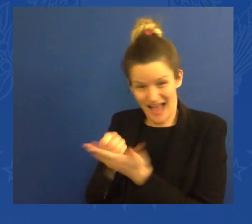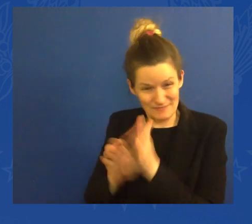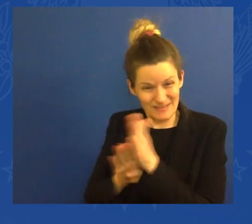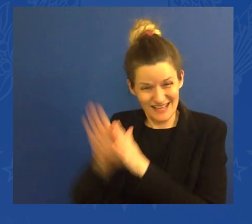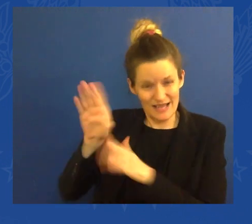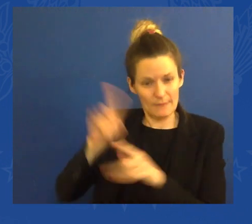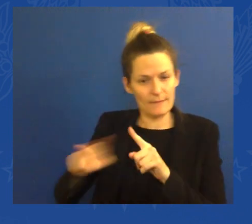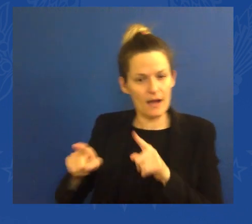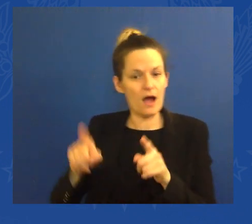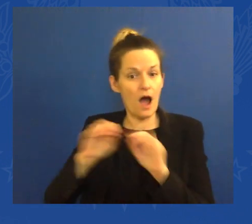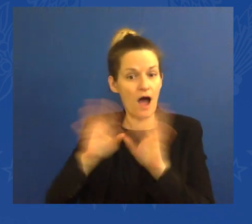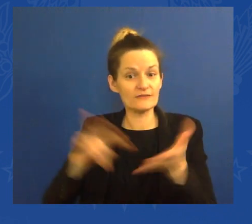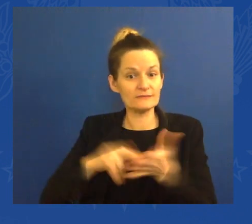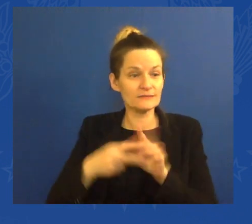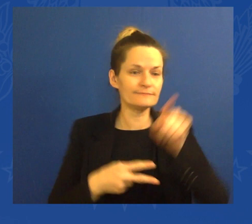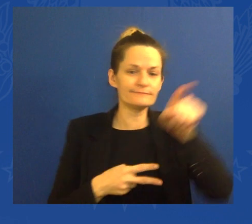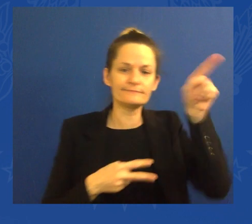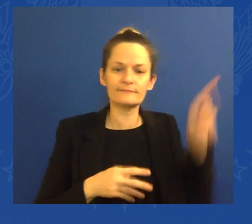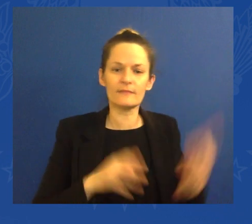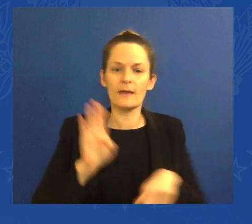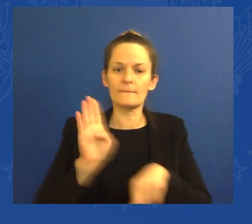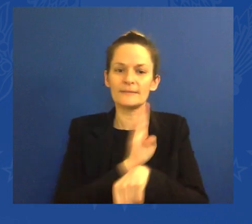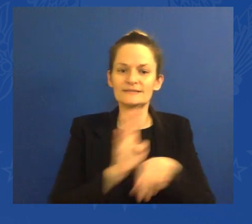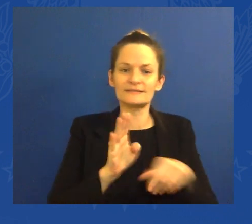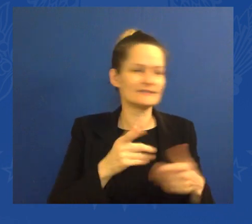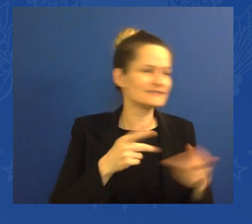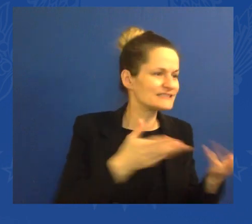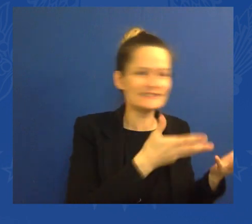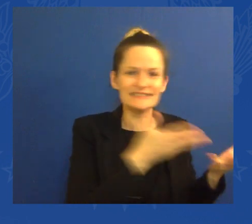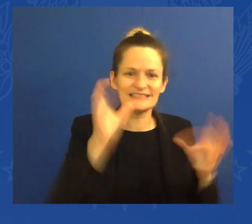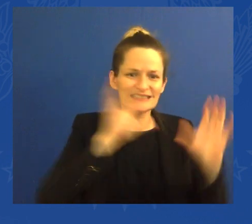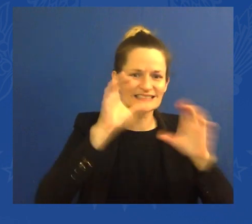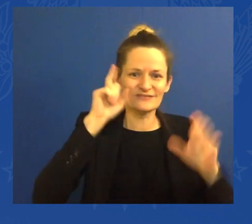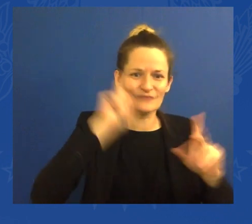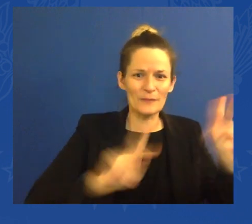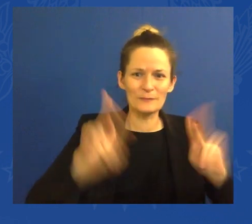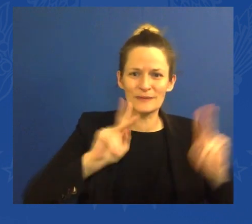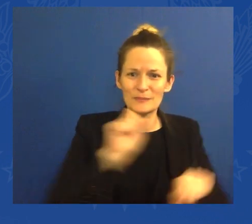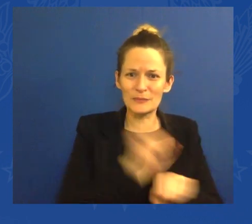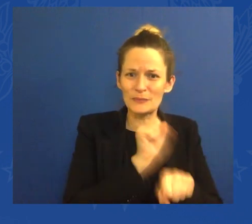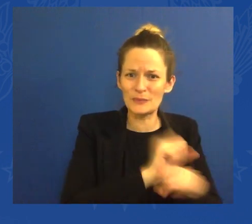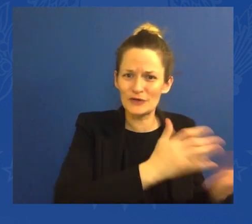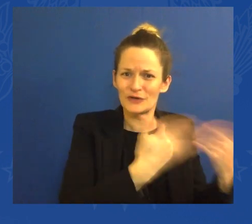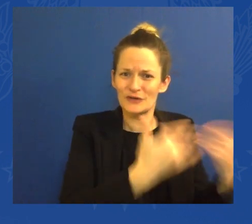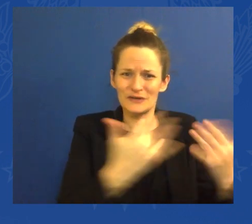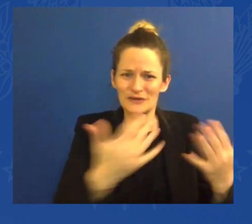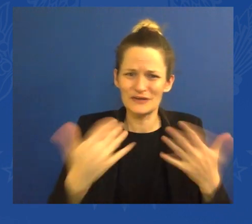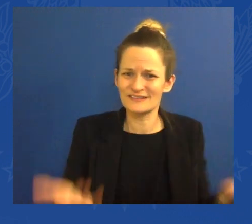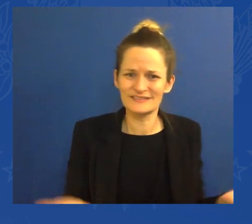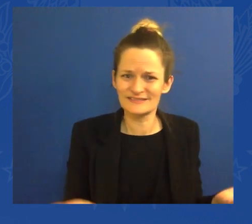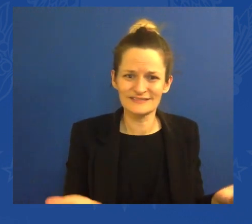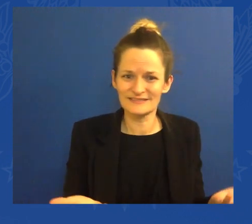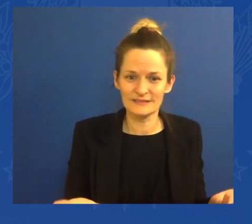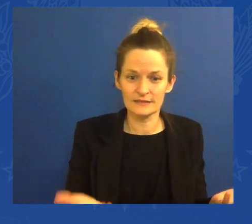to keep their workers and the production. The reason why the cost of housing went up and new housing is because no one is there to make sure